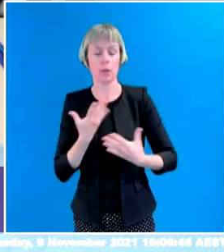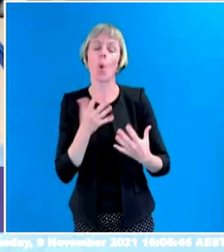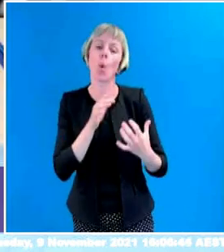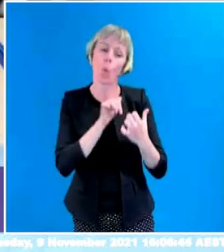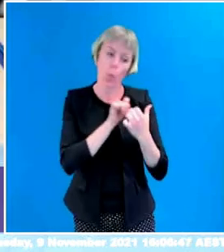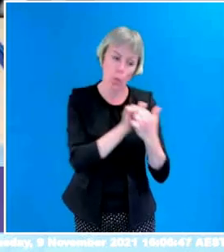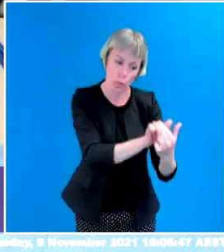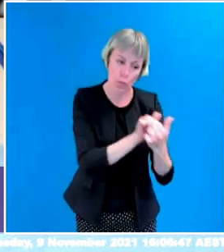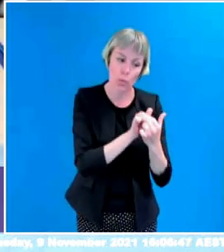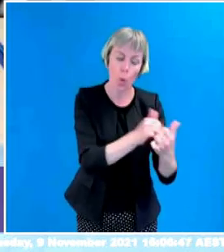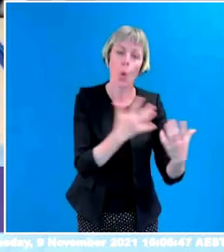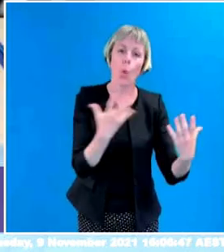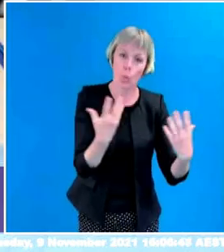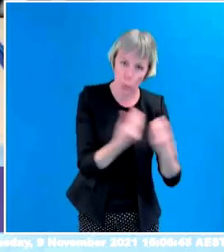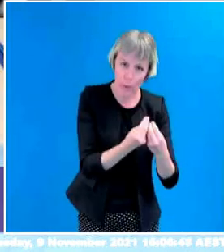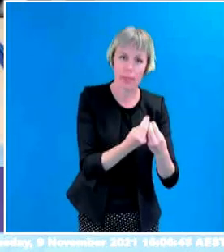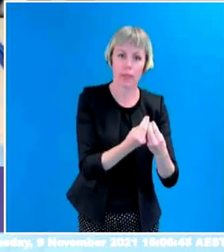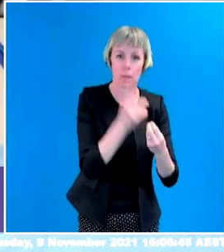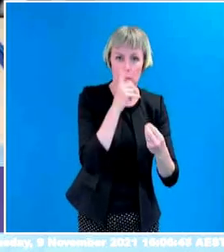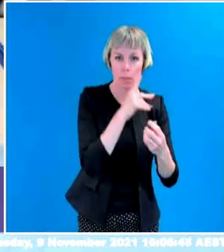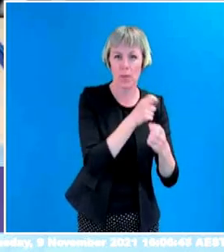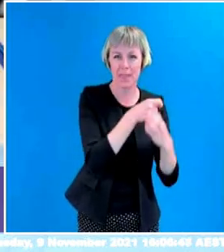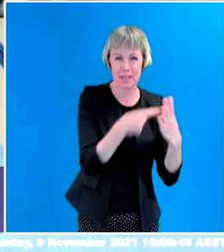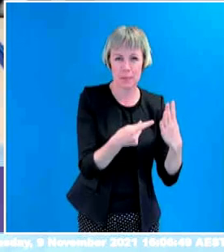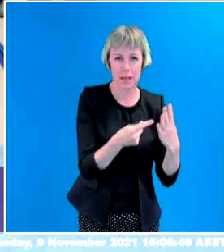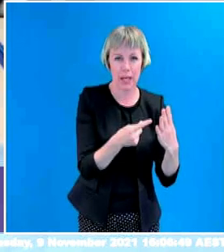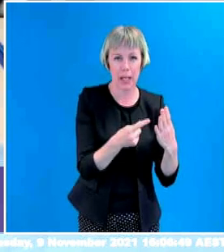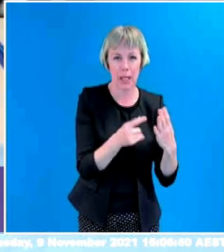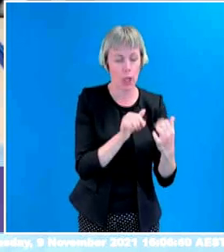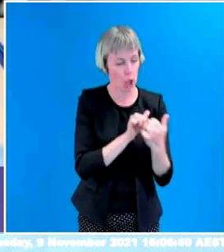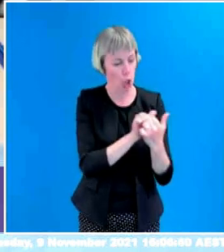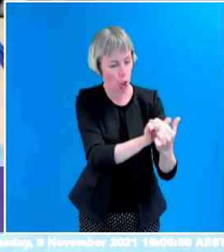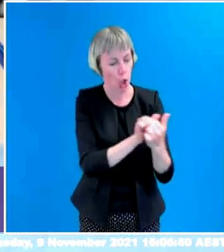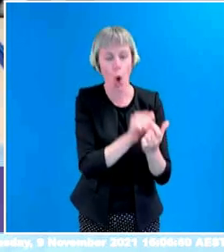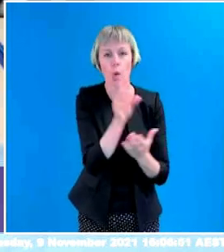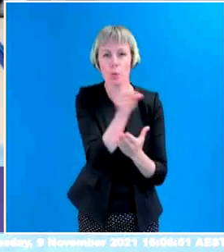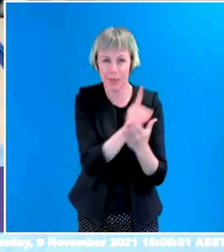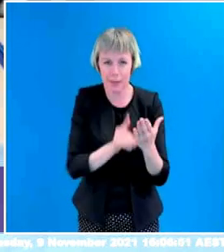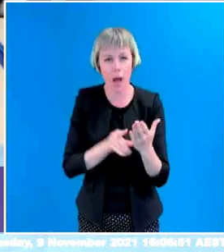published during the course of the strategy development around the overall